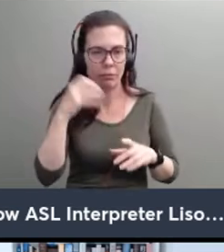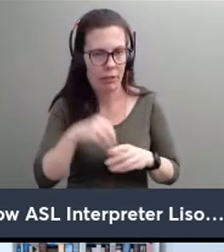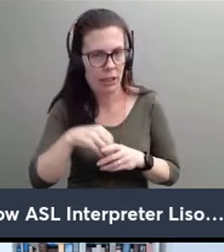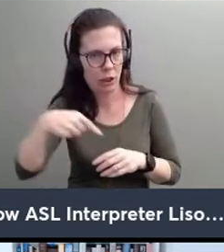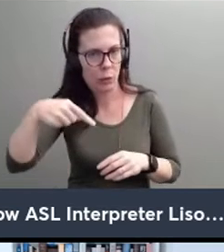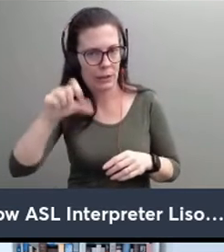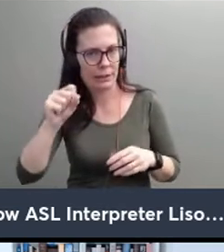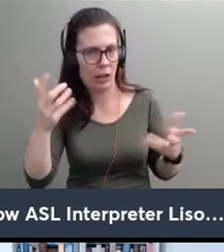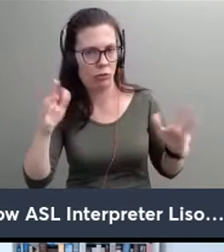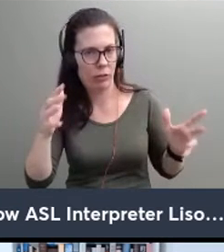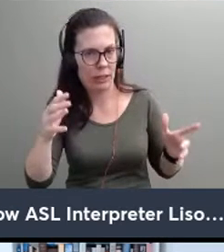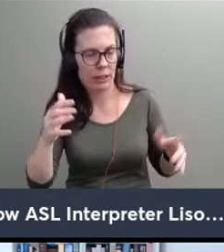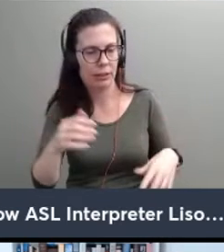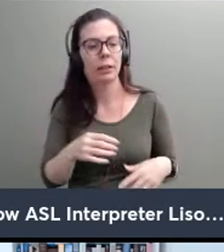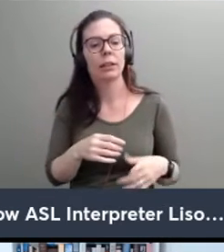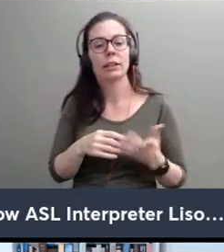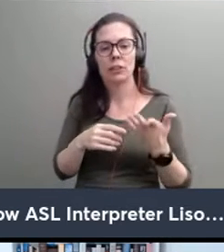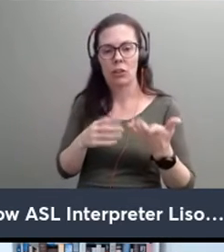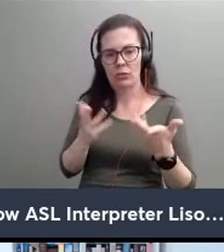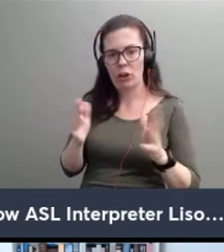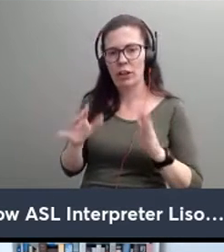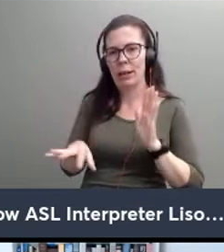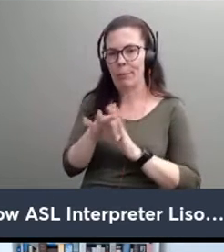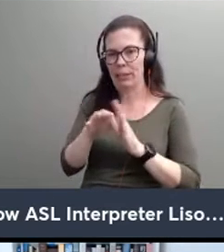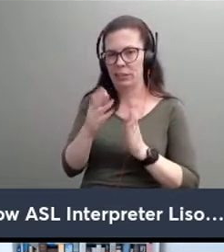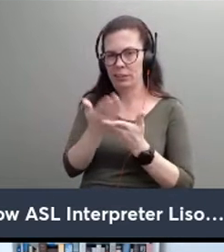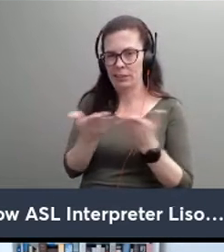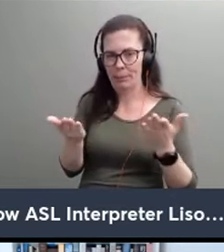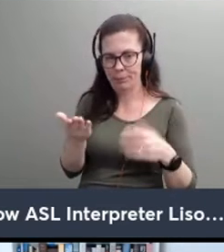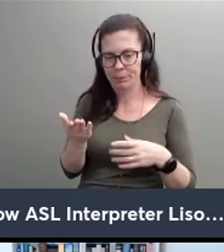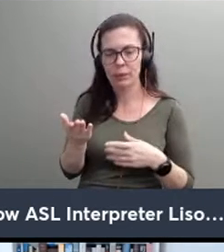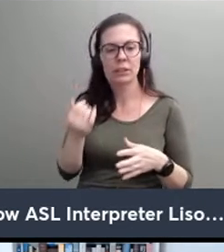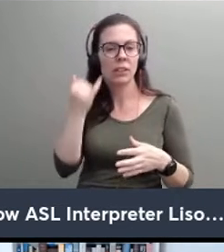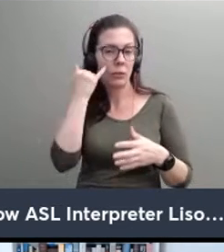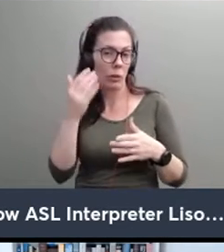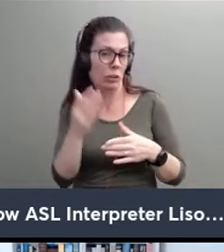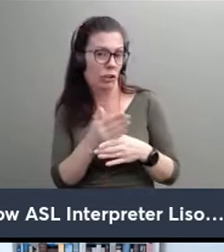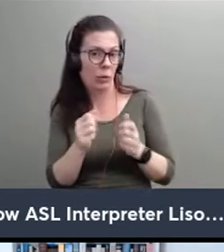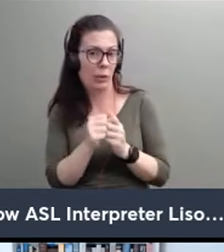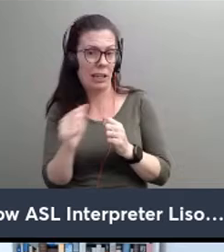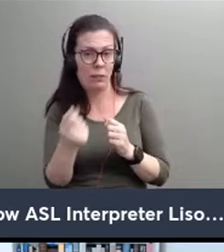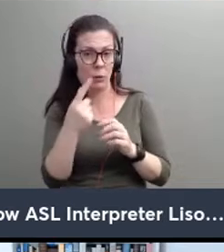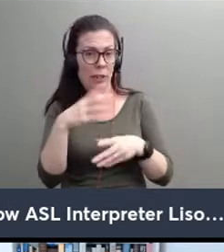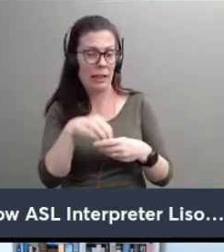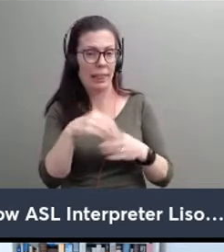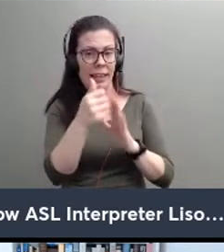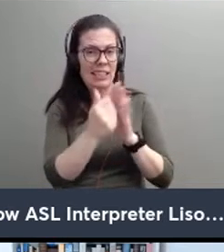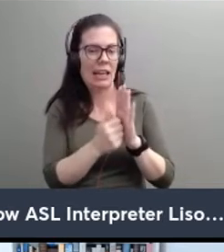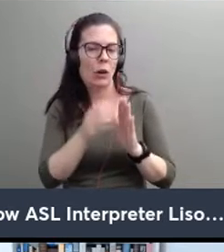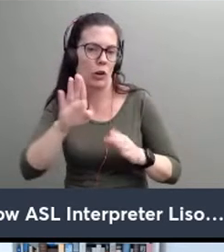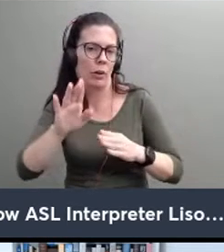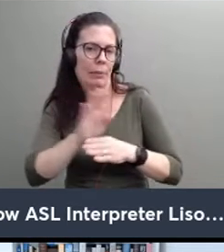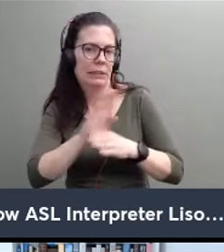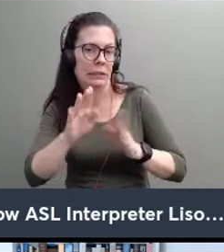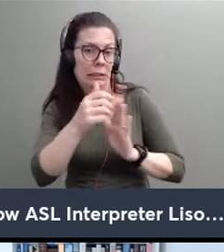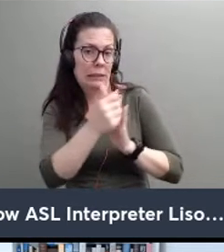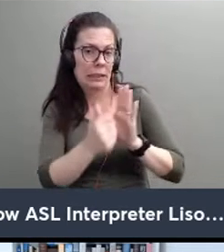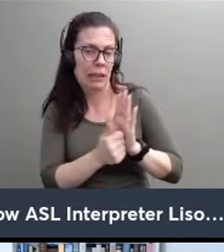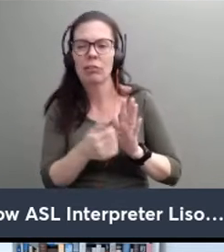And here I have shared with some people. If you want to share it with everyone in this account, which is your enterprise, right, so for example, like I want to share it